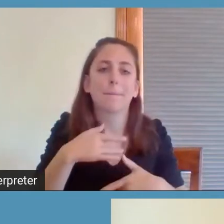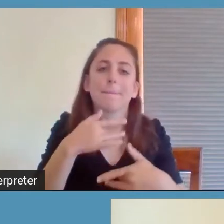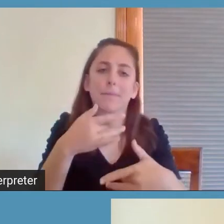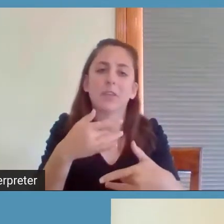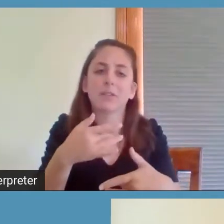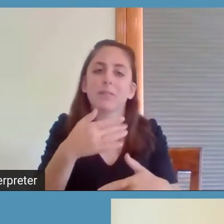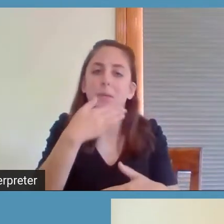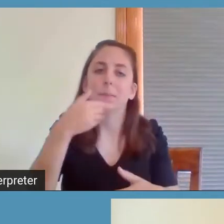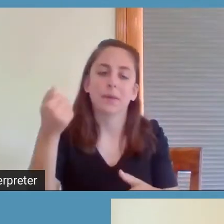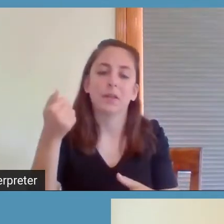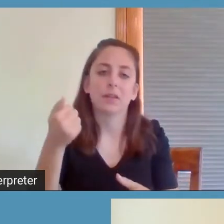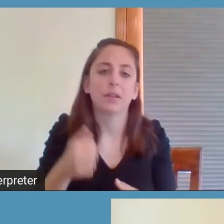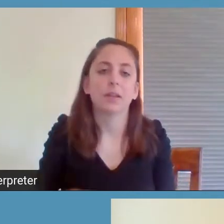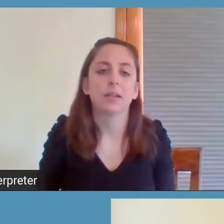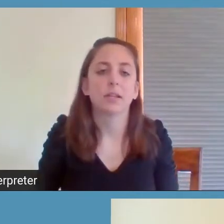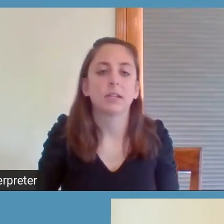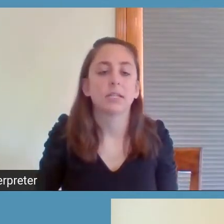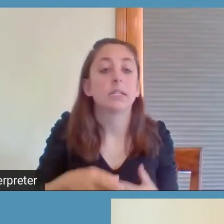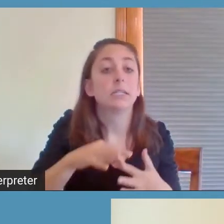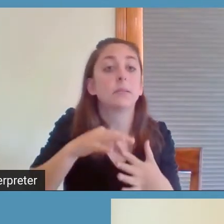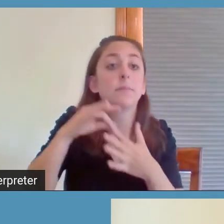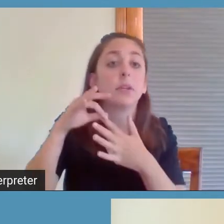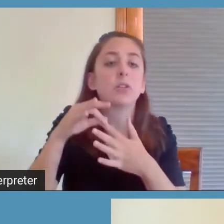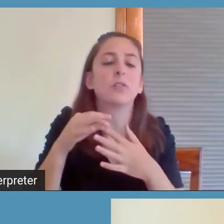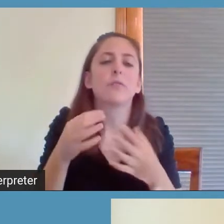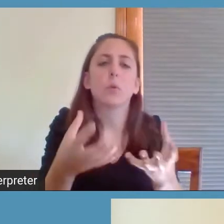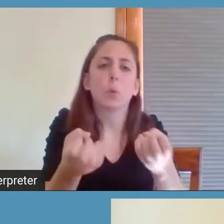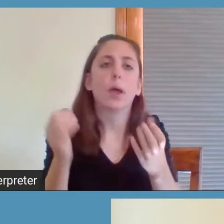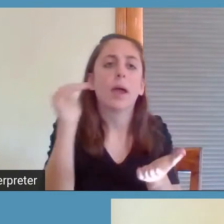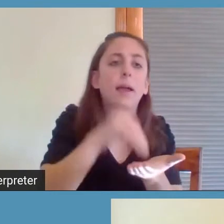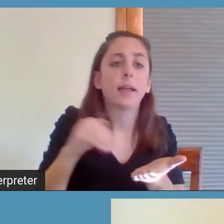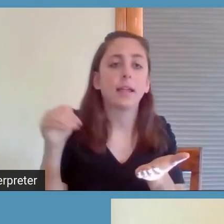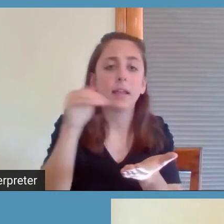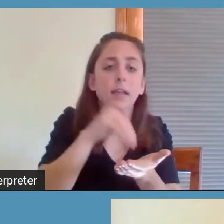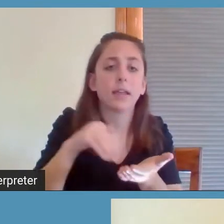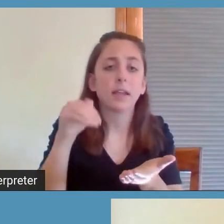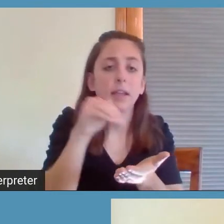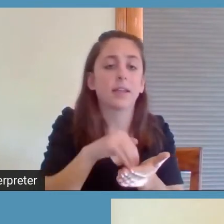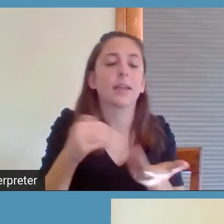um especially if you want to do it over and over again and it's more cost you know may put a lot